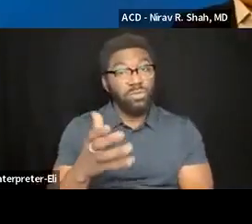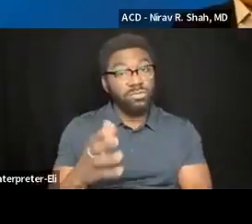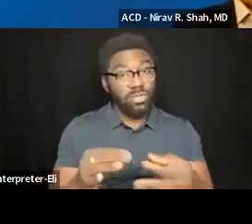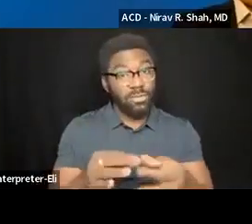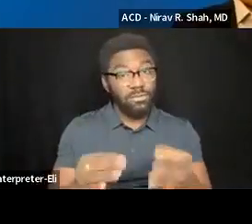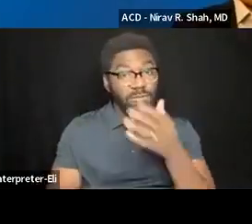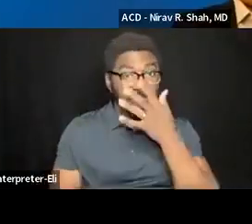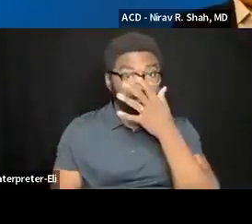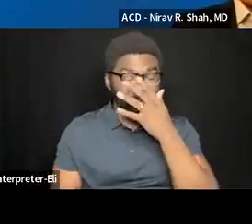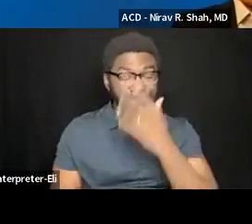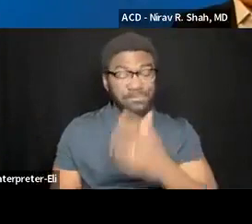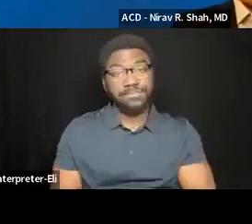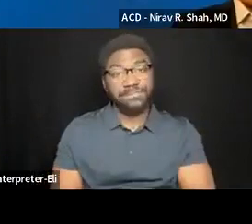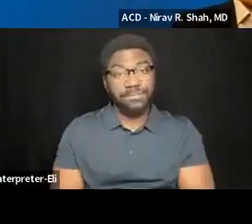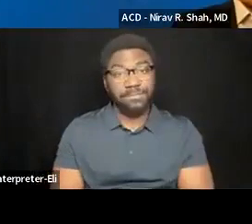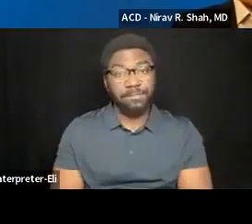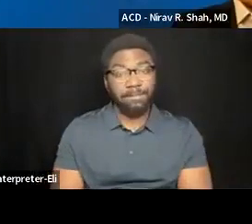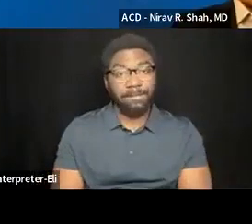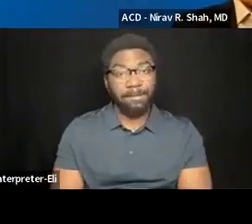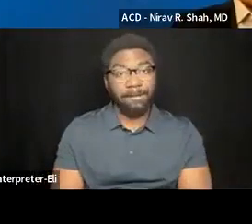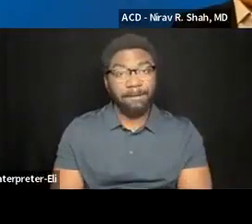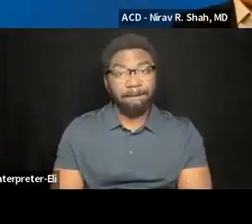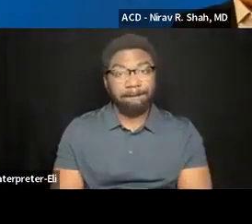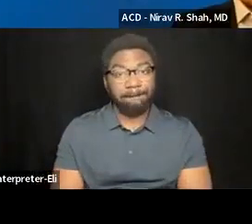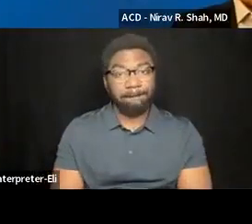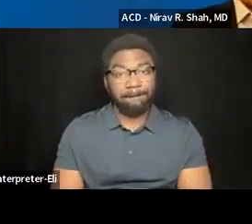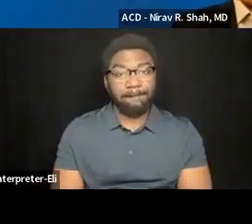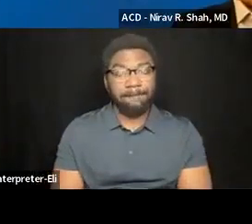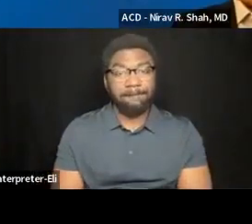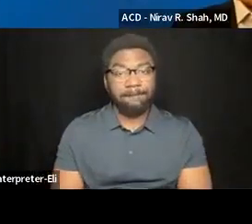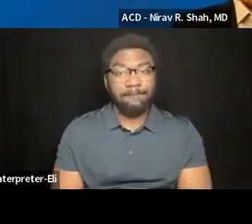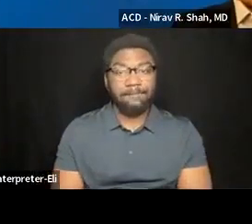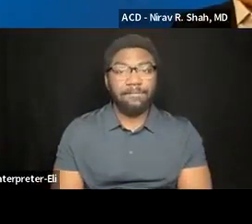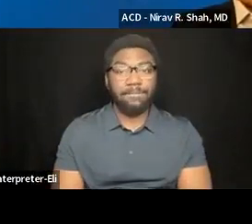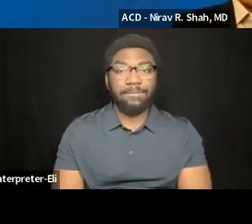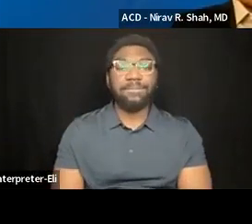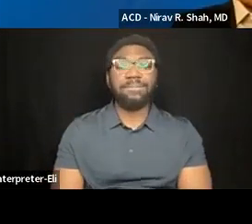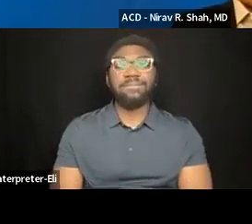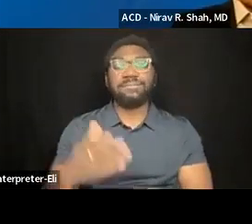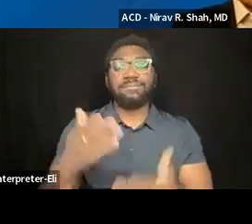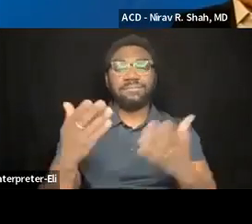In terms of the reporting to the director,